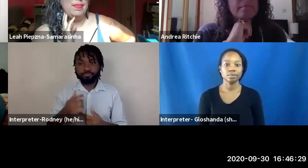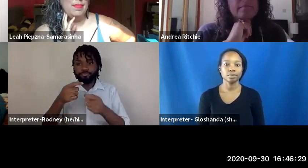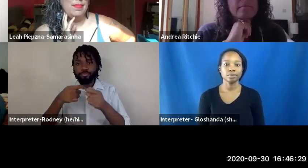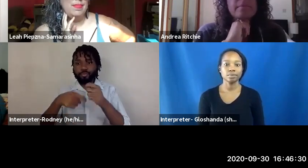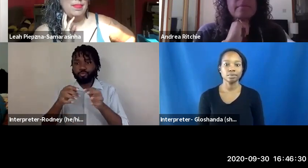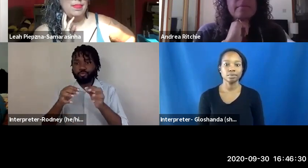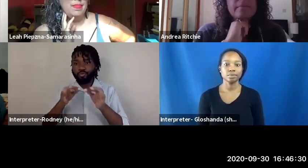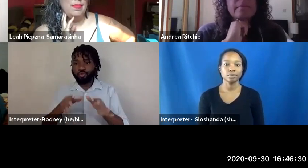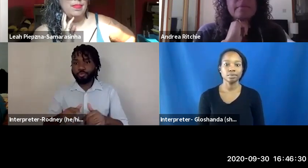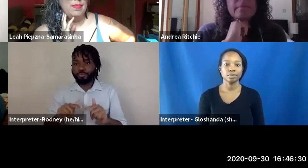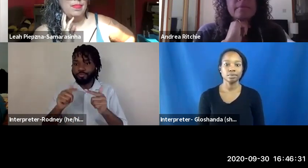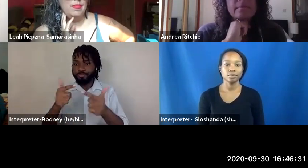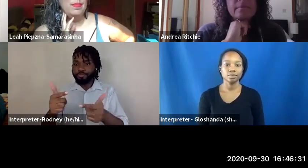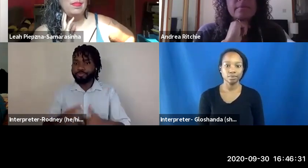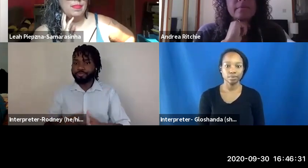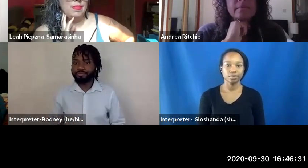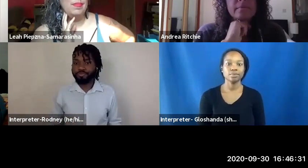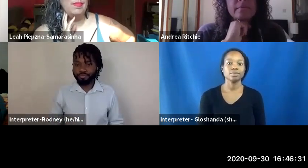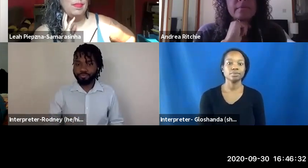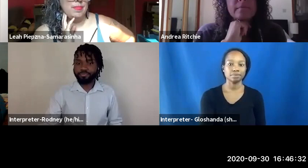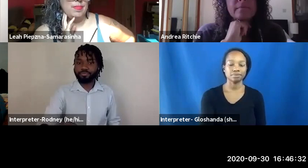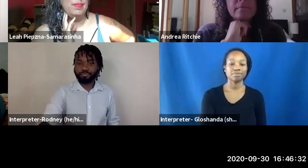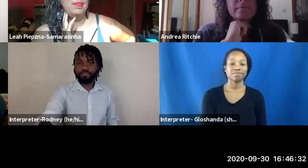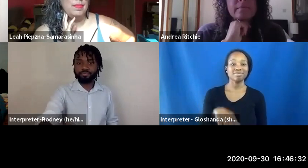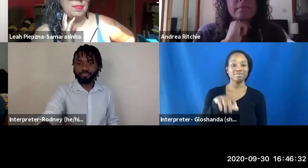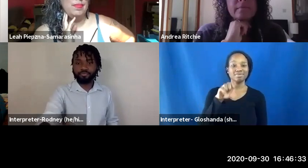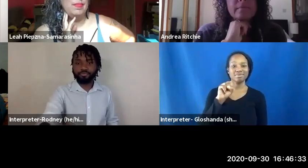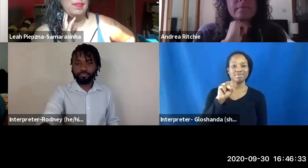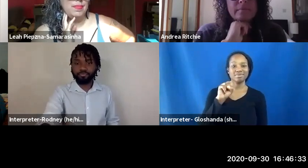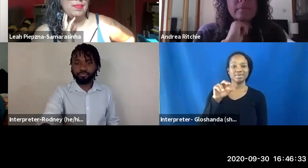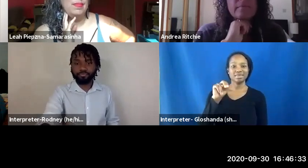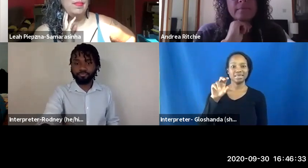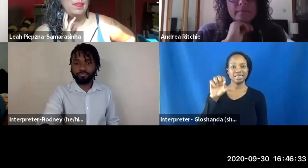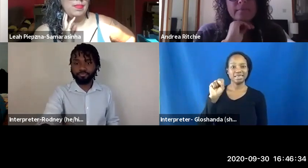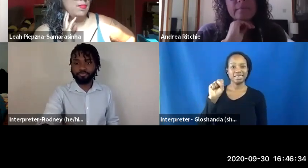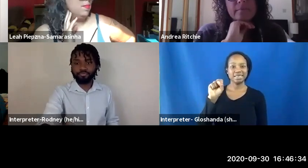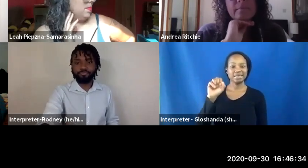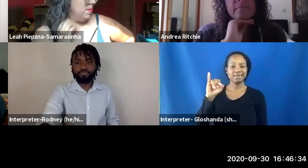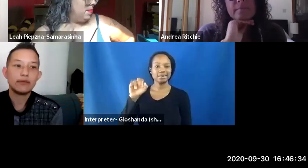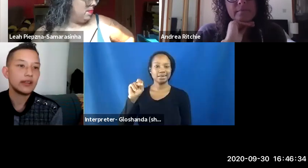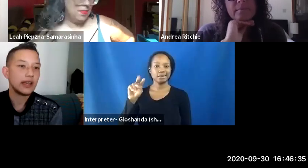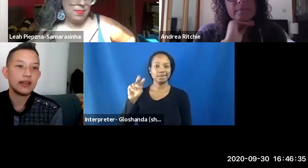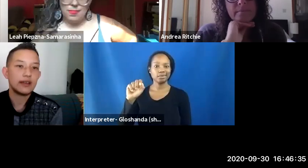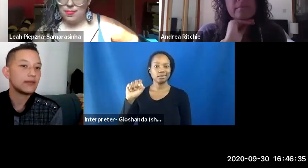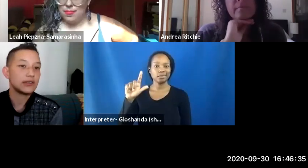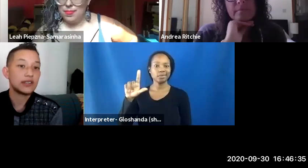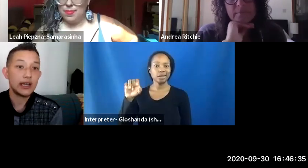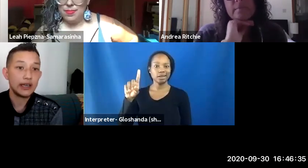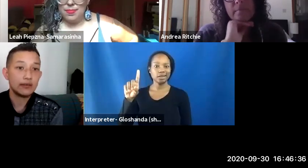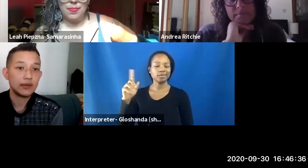As Sins Invalid was already named, but it's just such a, I mean, please watch everything they've ever done.